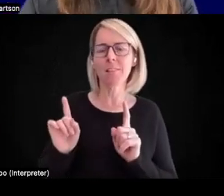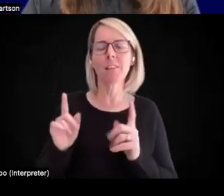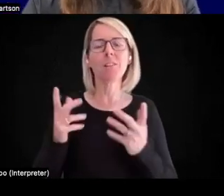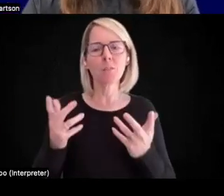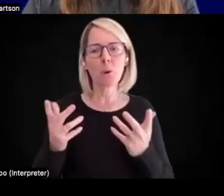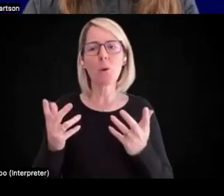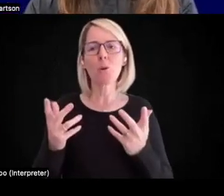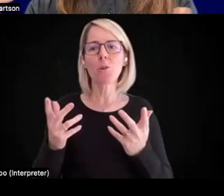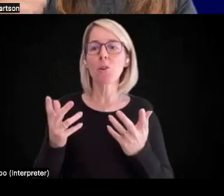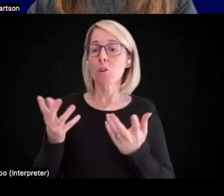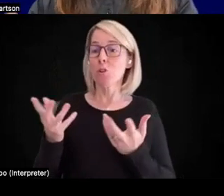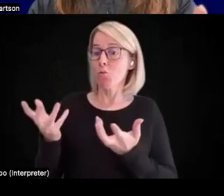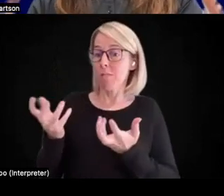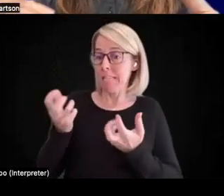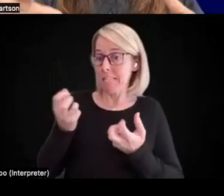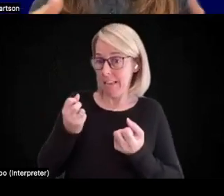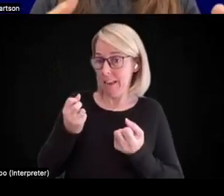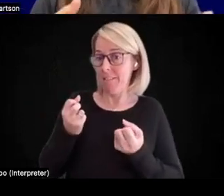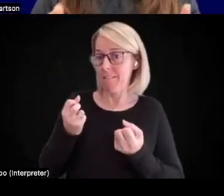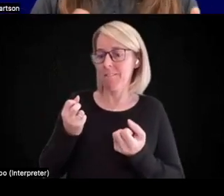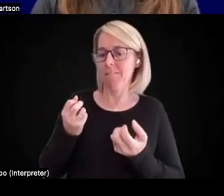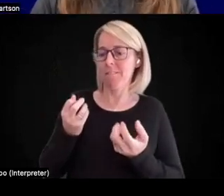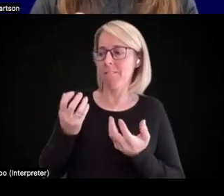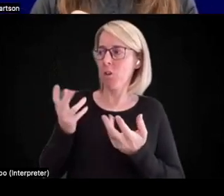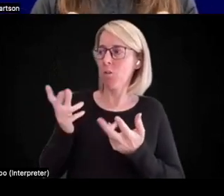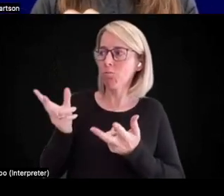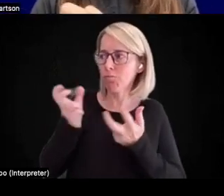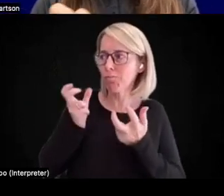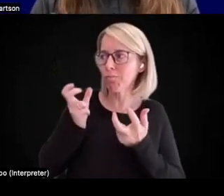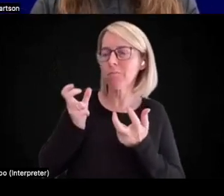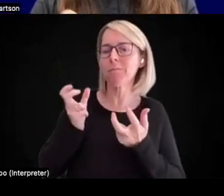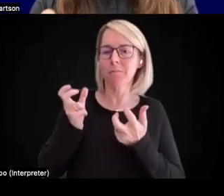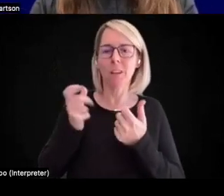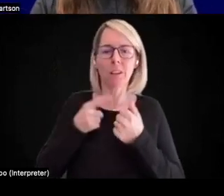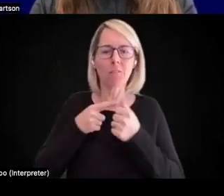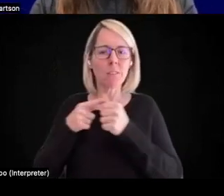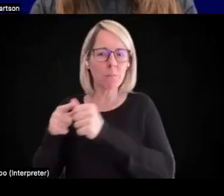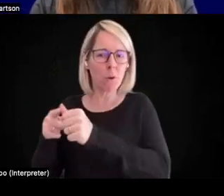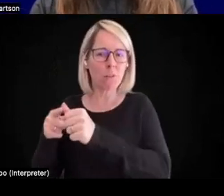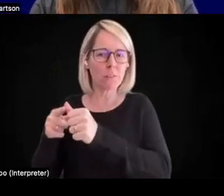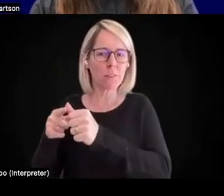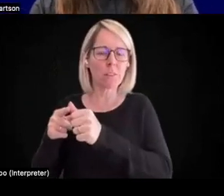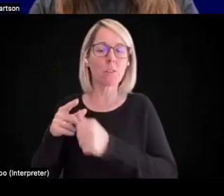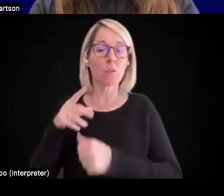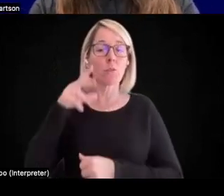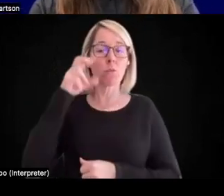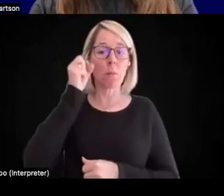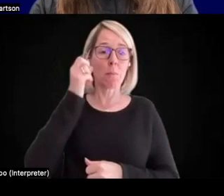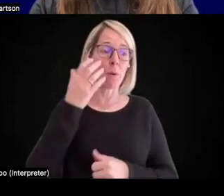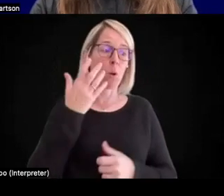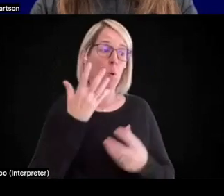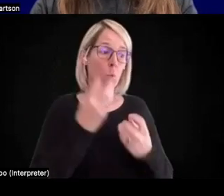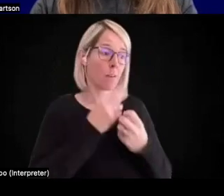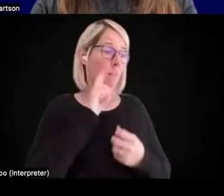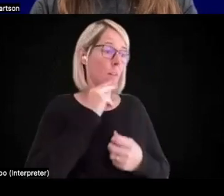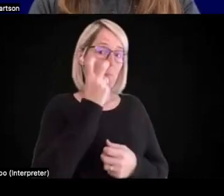the response, and this is what we need to really articulate closely in our deafblind interactions.